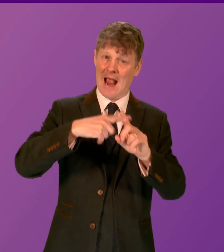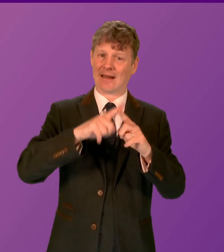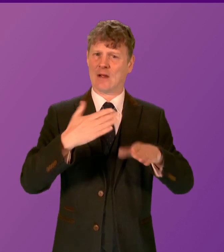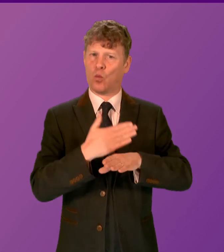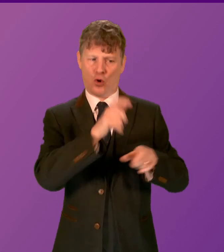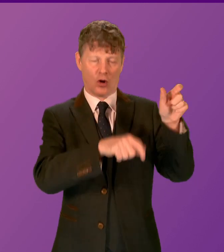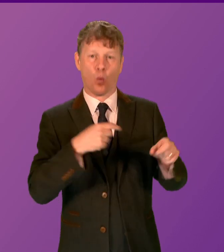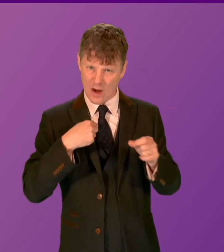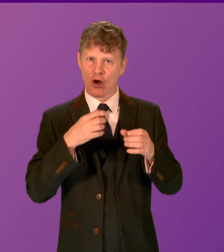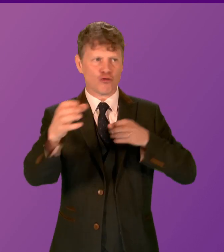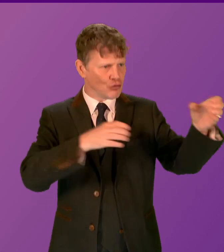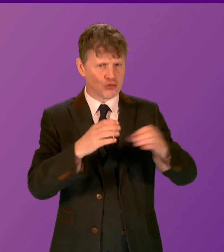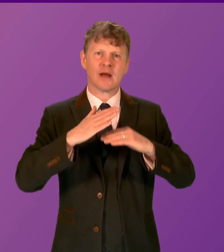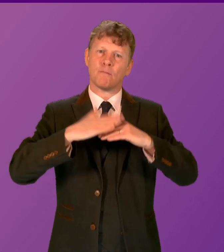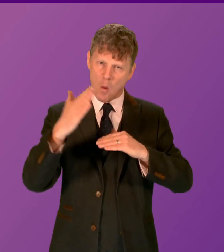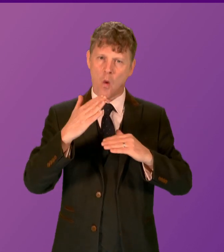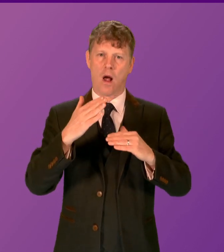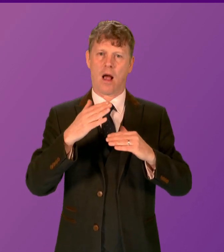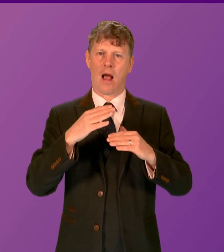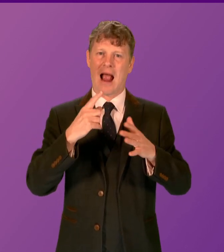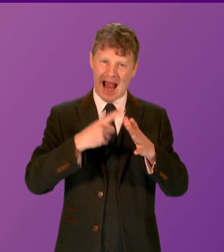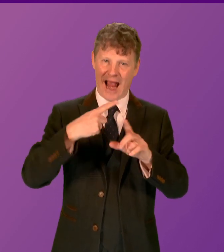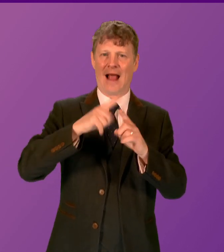We are recruiting more and more A and E consultants to help with patient flow.